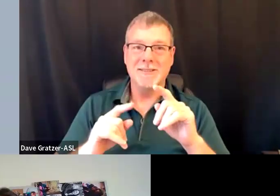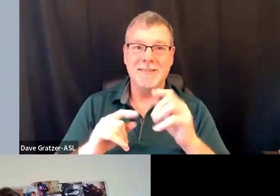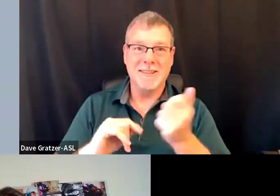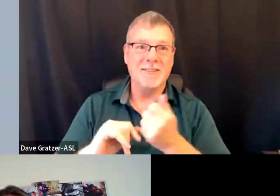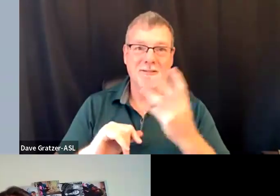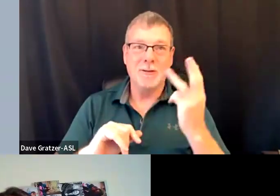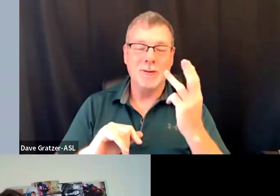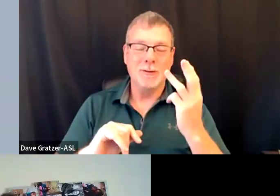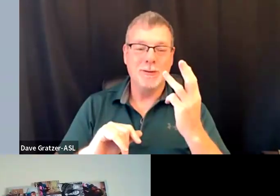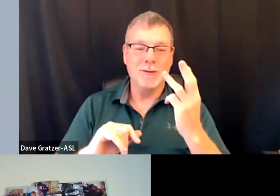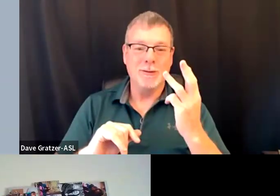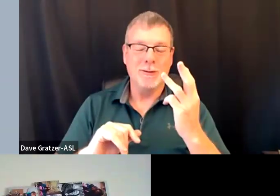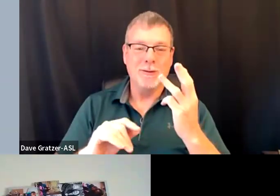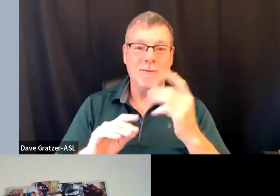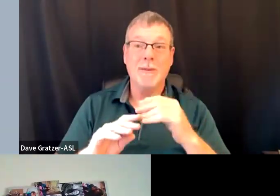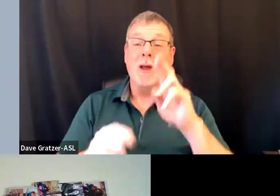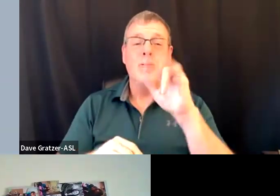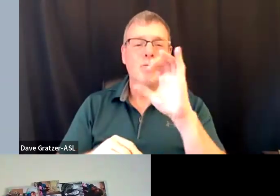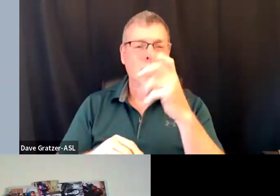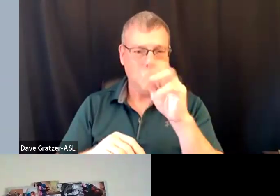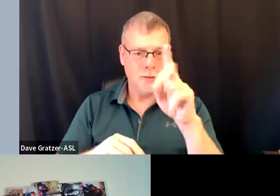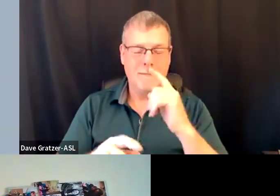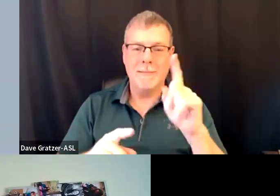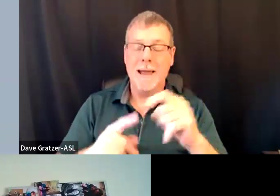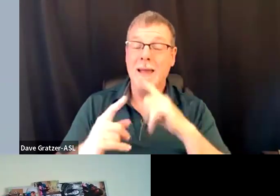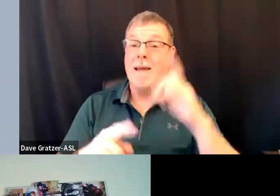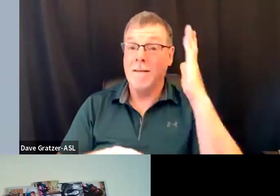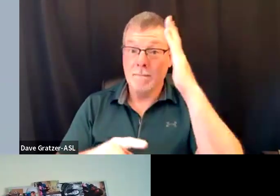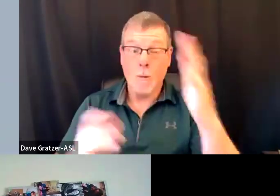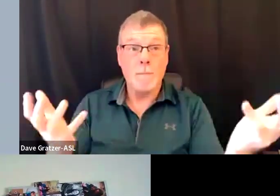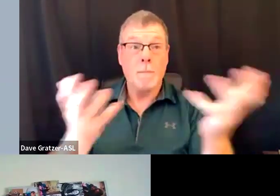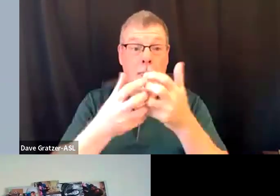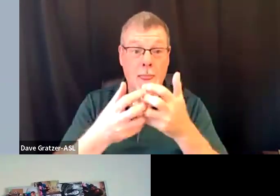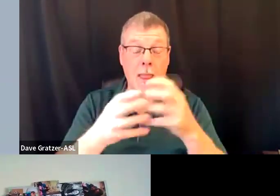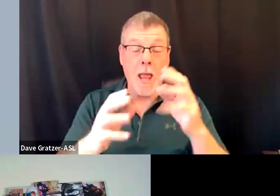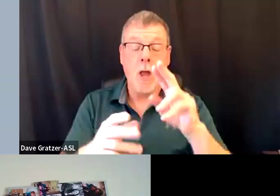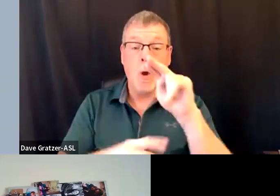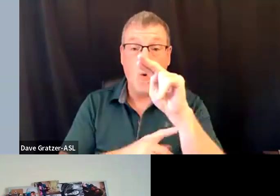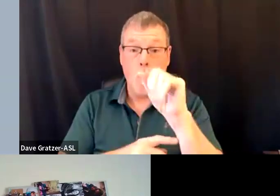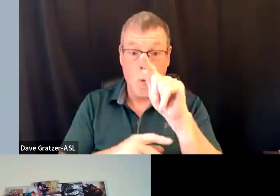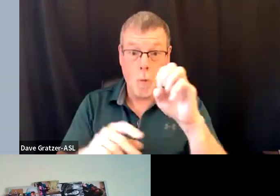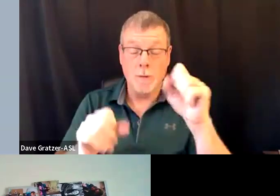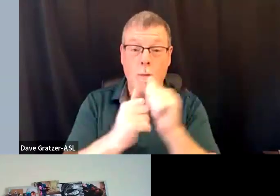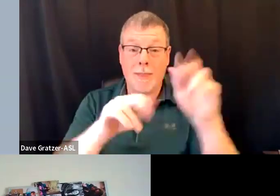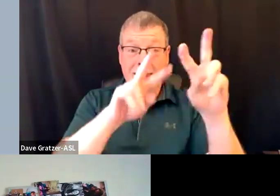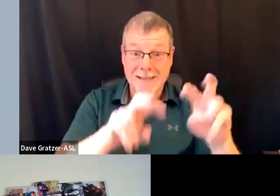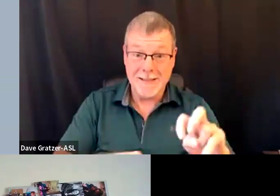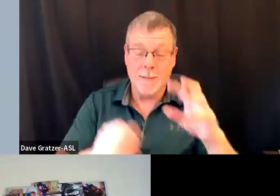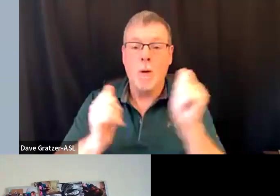The question from Richard is, "Is there a way in the future to combine sub-assessment notes with regular client notes in HMIS?